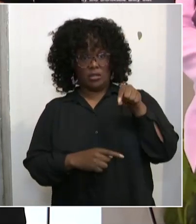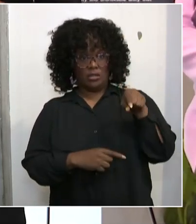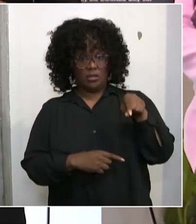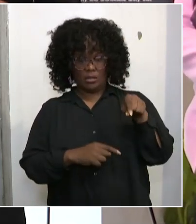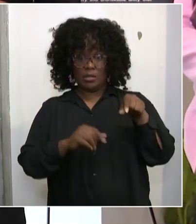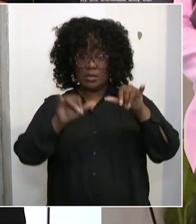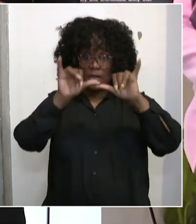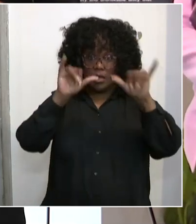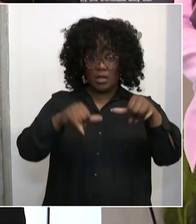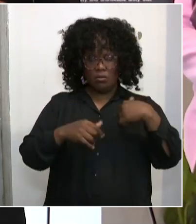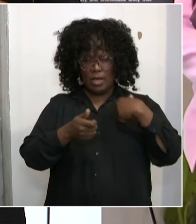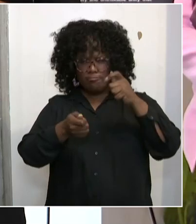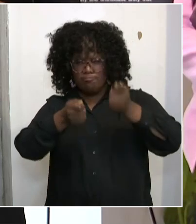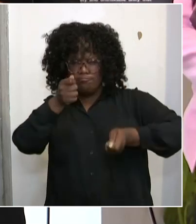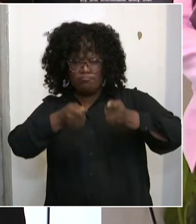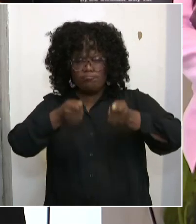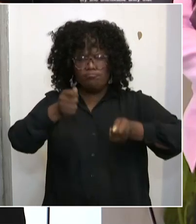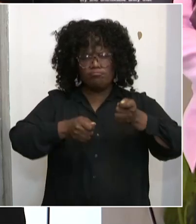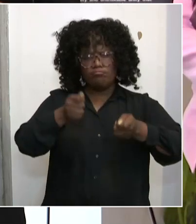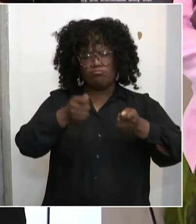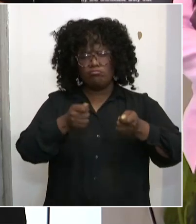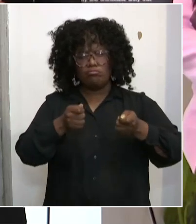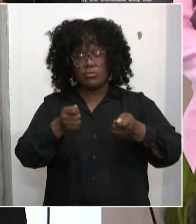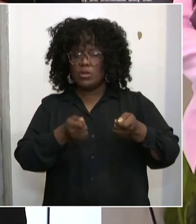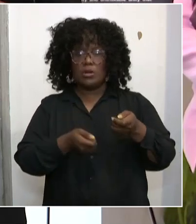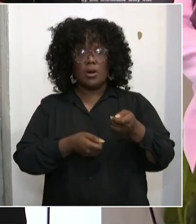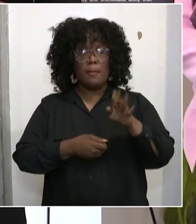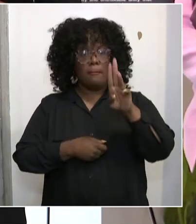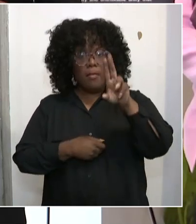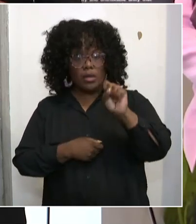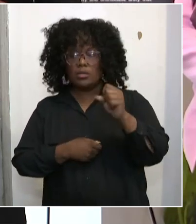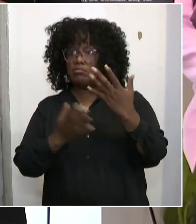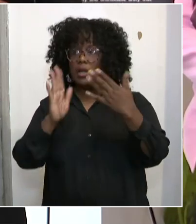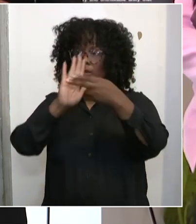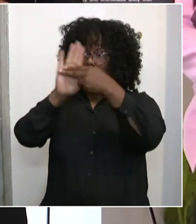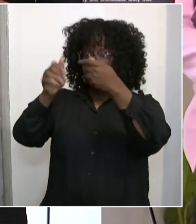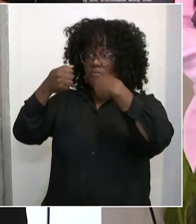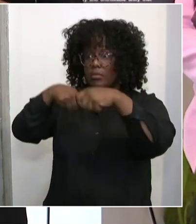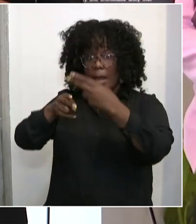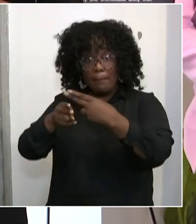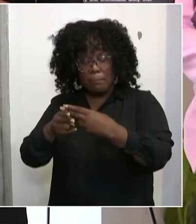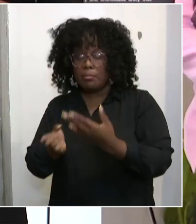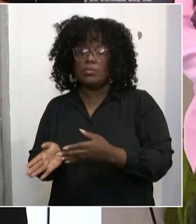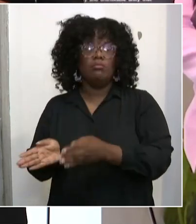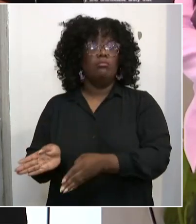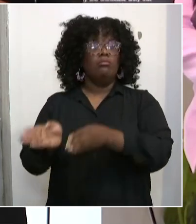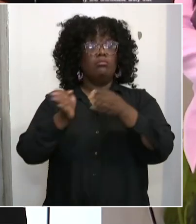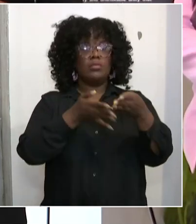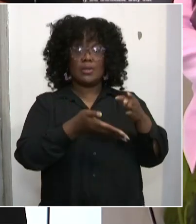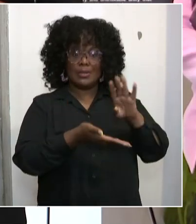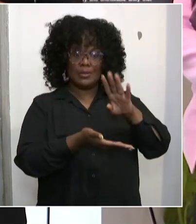whether it's a name, some are being rerouted. Every opportunity we have, please look at the bus system. We're going to carry a lot more people,